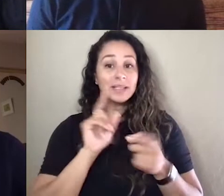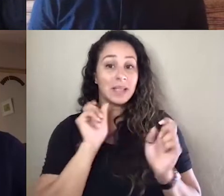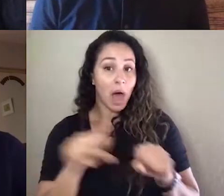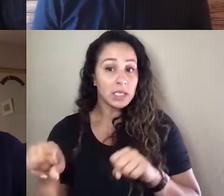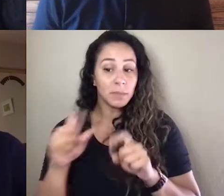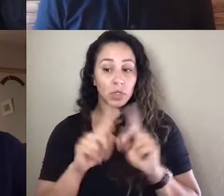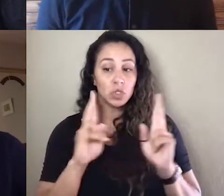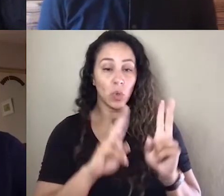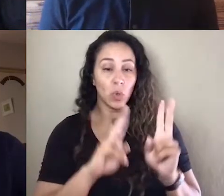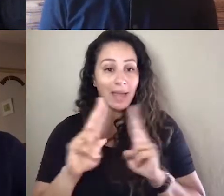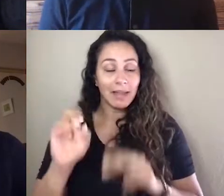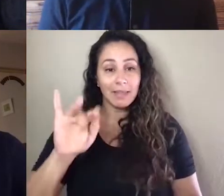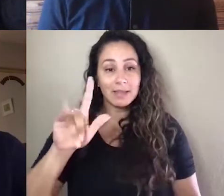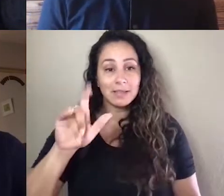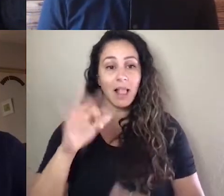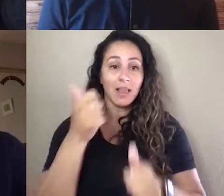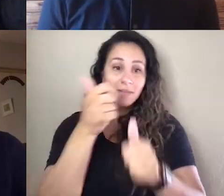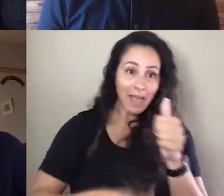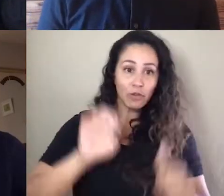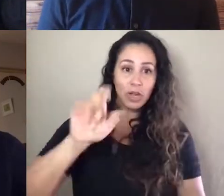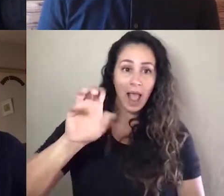ELEMENT ON DIFFERENT PAGES IN A SINGLE GO?